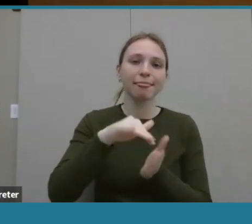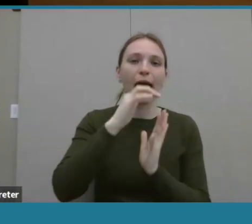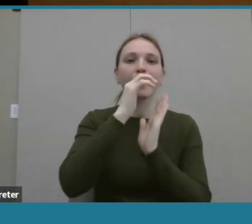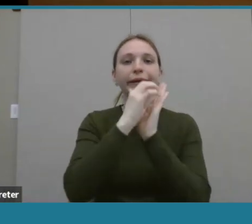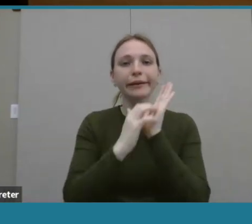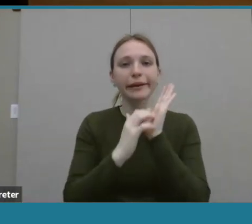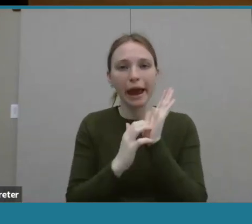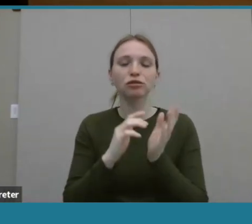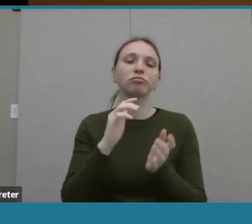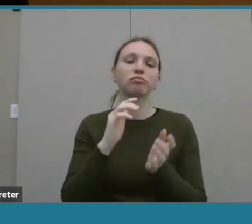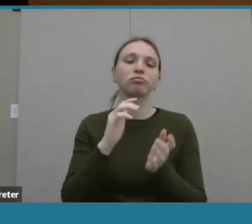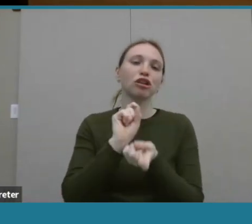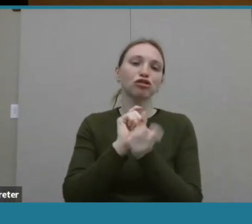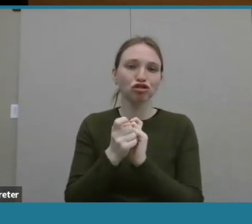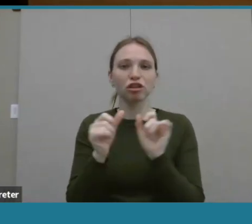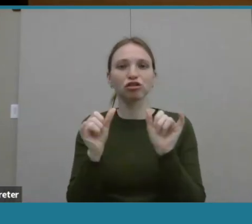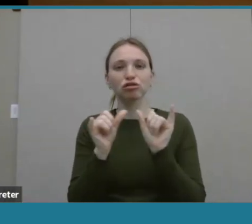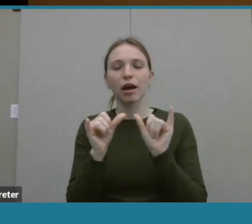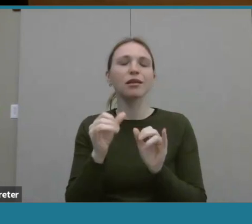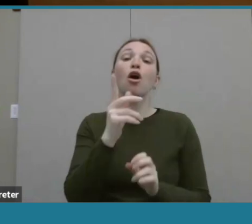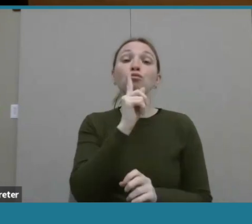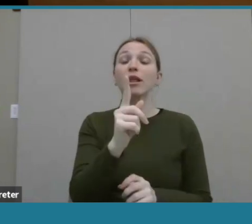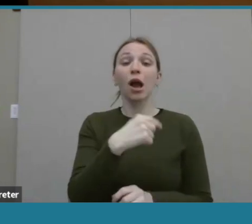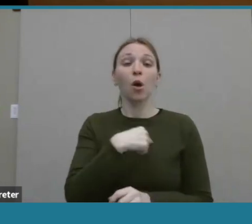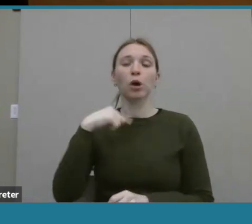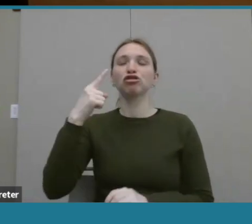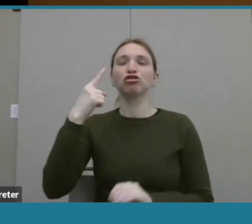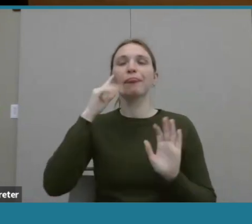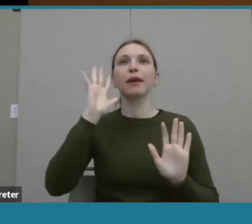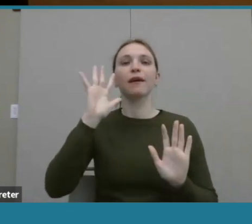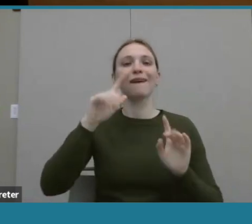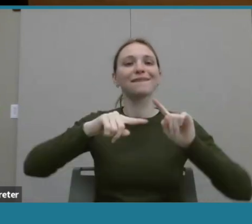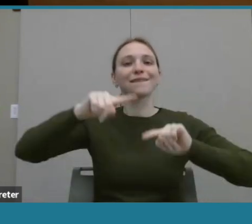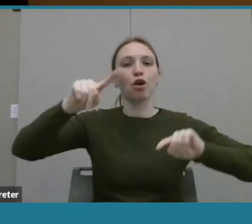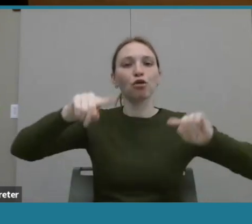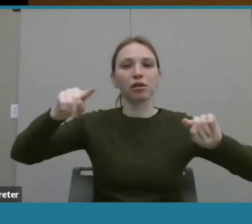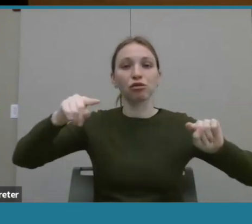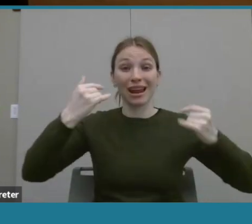We just always think about the variation. I tell people all the time, expect variation. That's what we're thinking about.